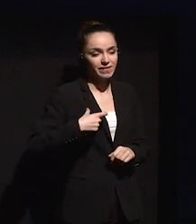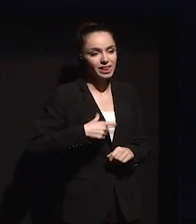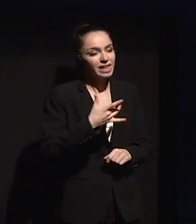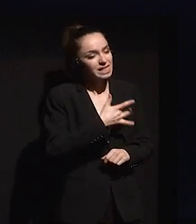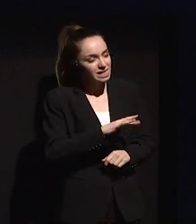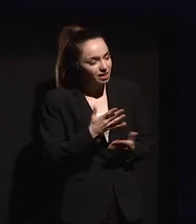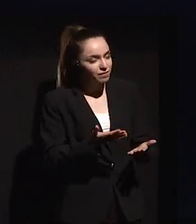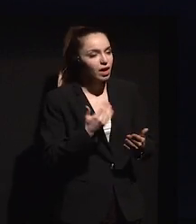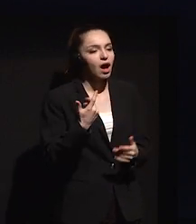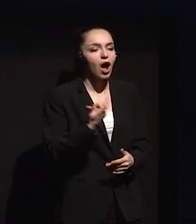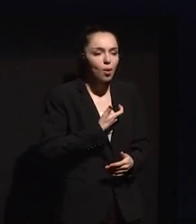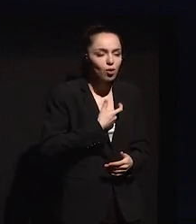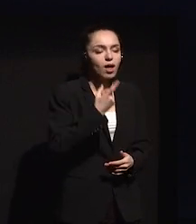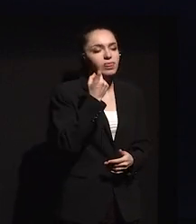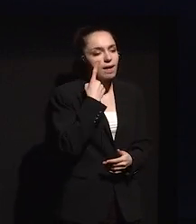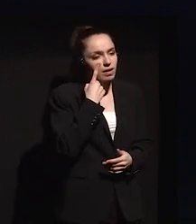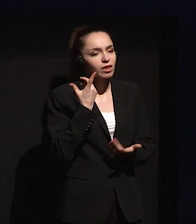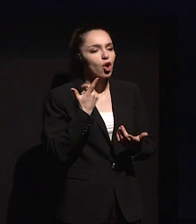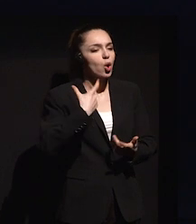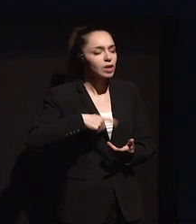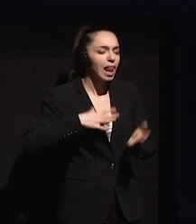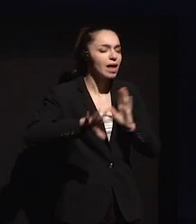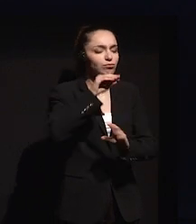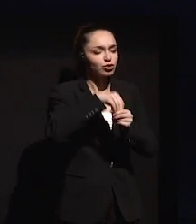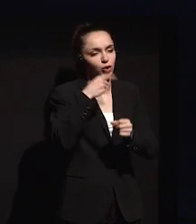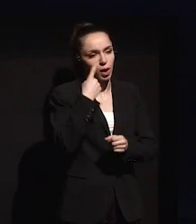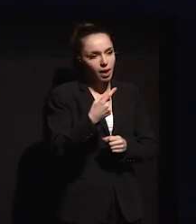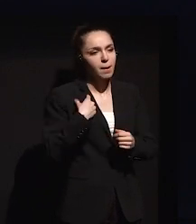working in civic initiatives, in the public or private sector today.